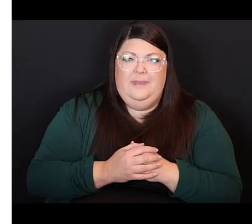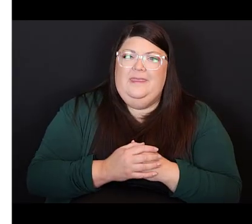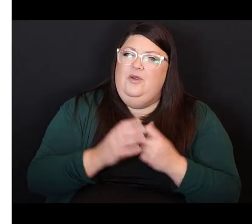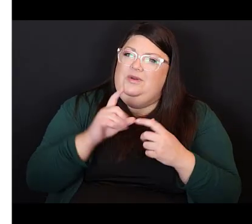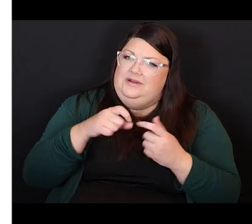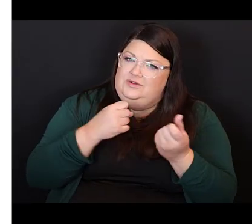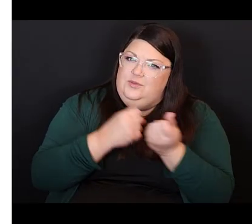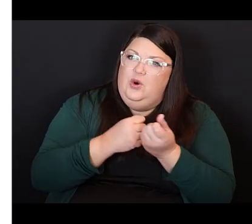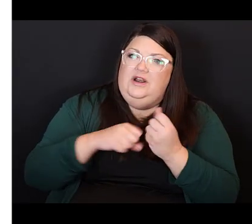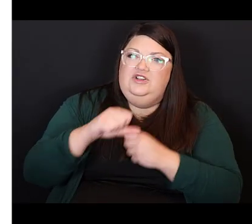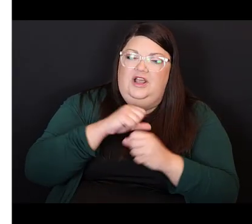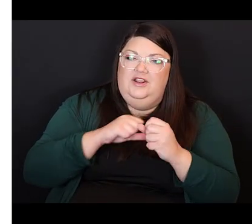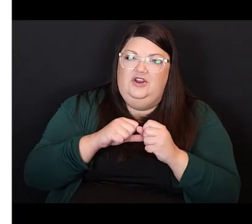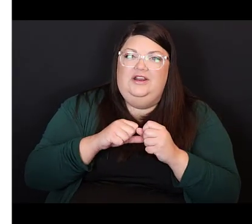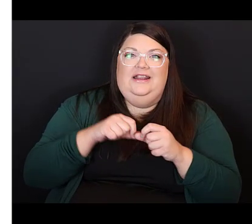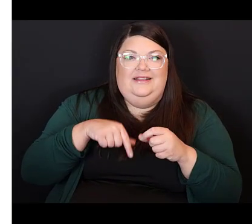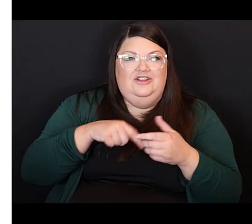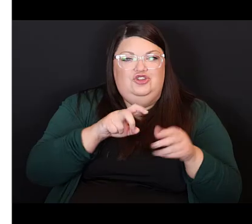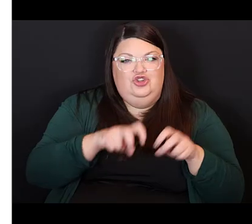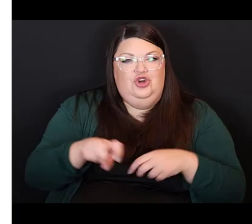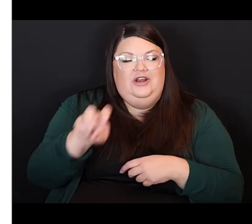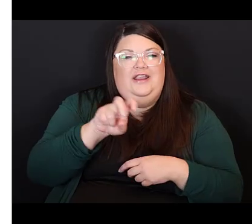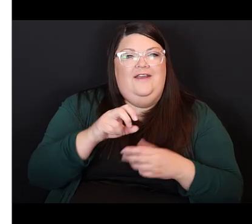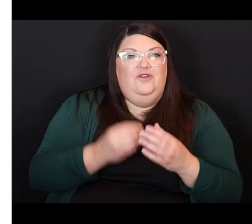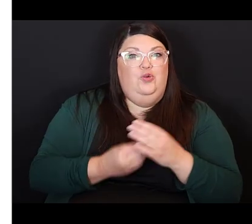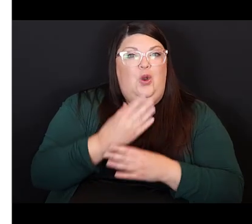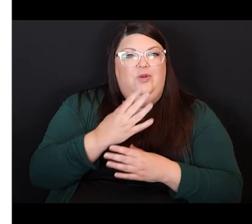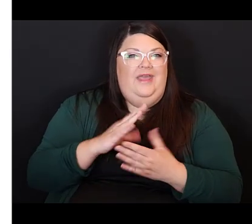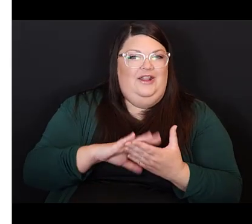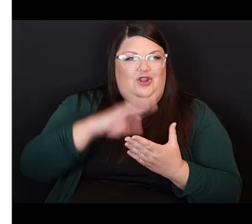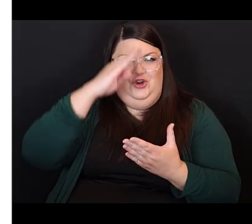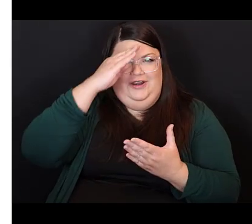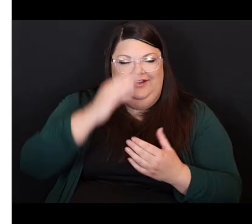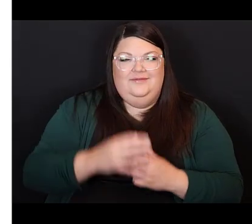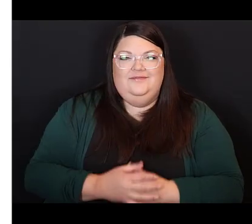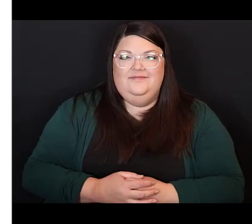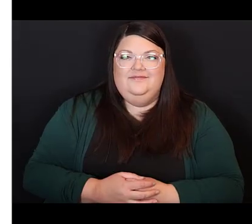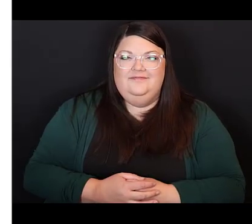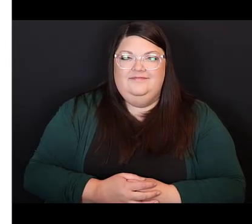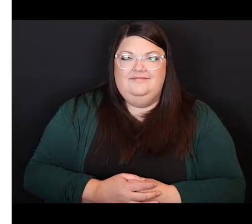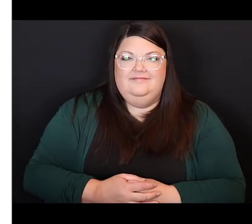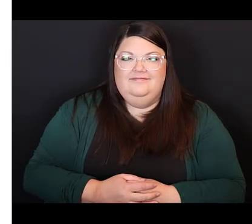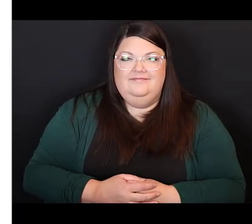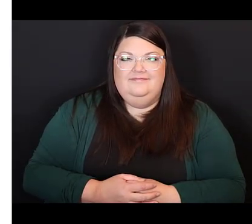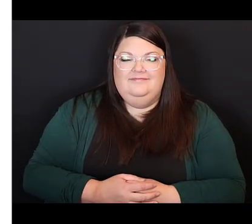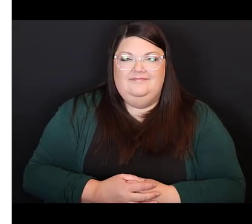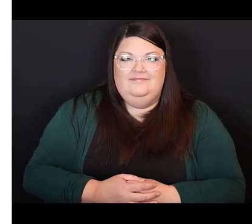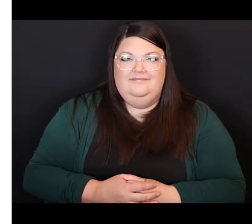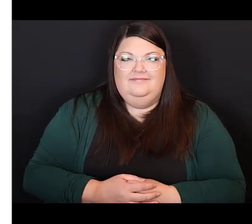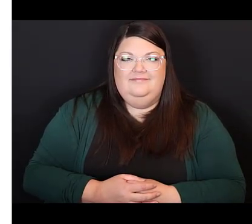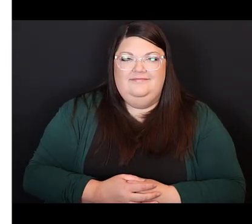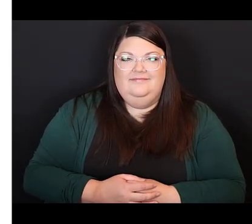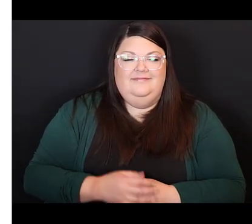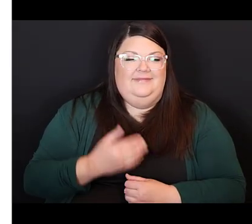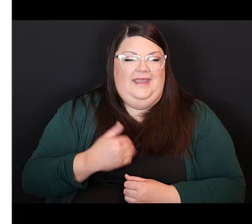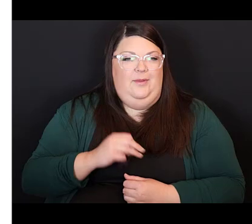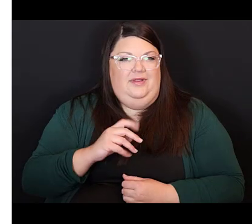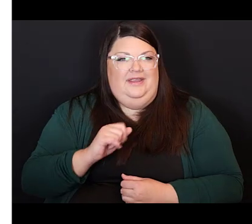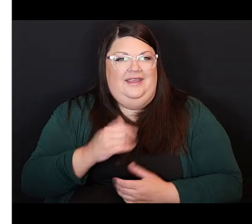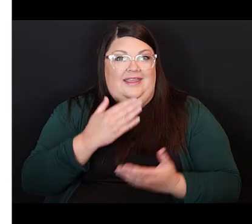in this journey of growth and learning! [Emily] Emily here. Thank you both for